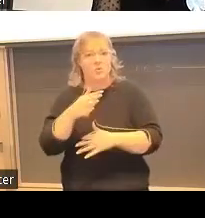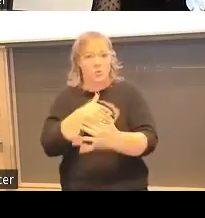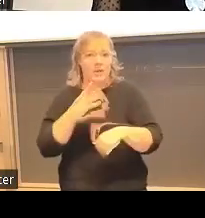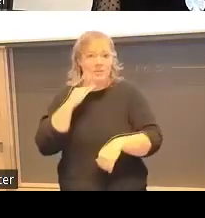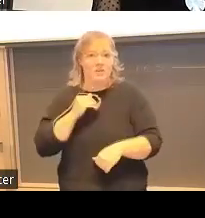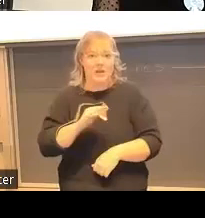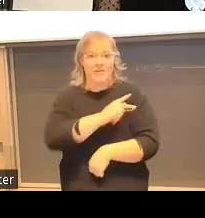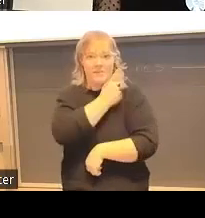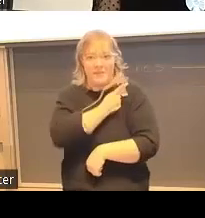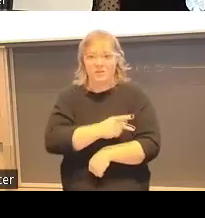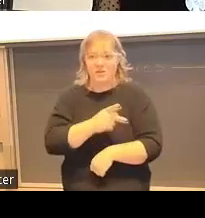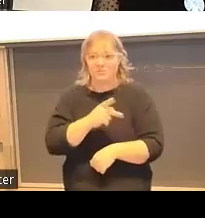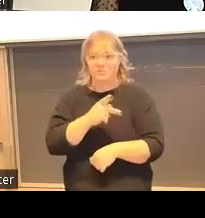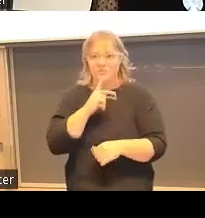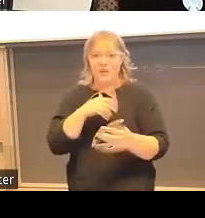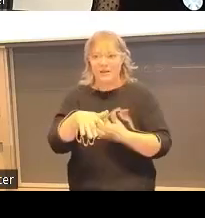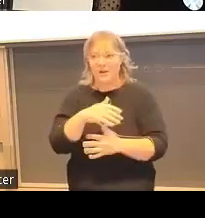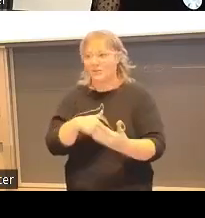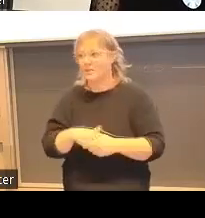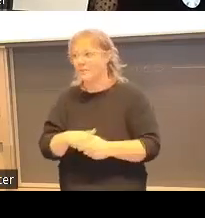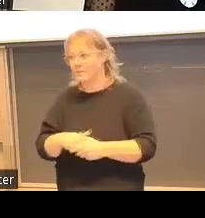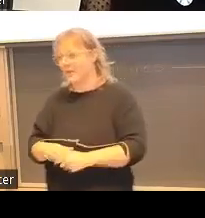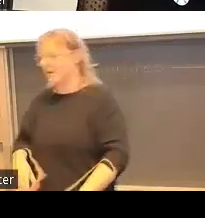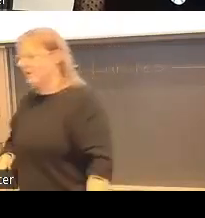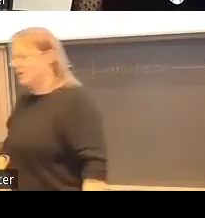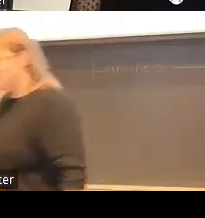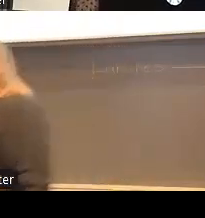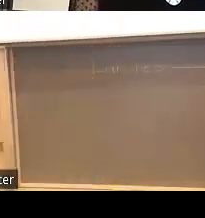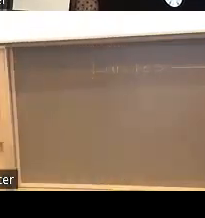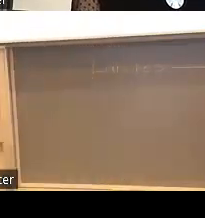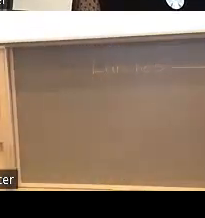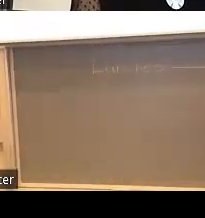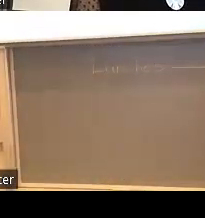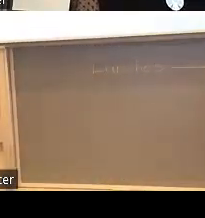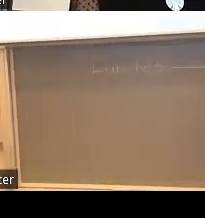patient resident interaction here every pink box represents a department where we have at least